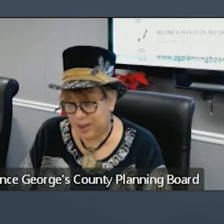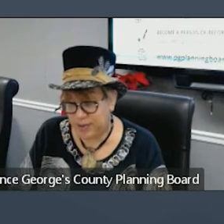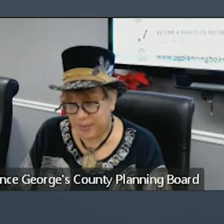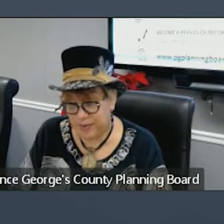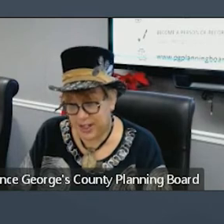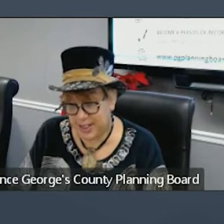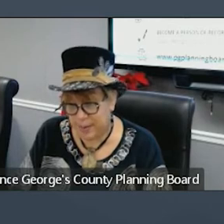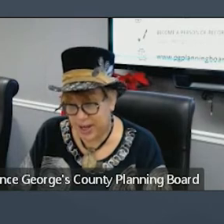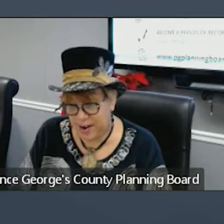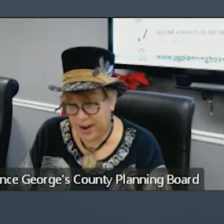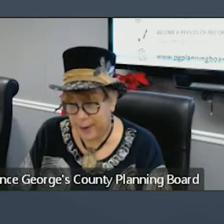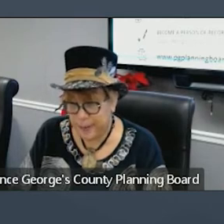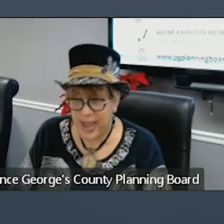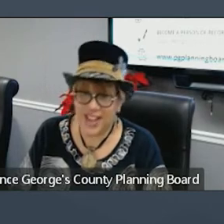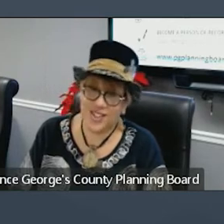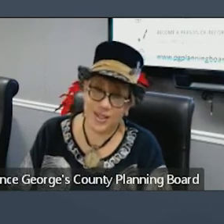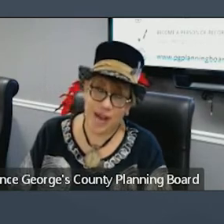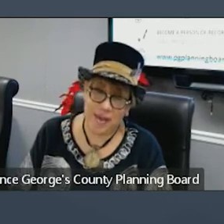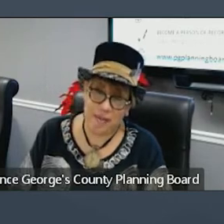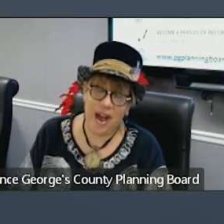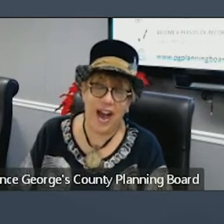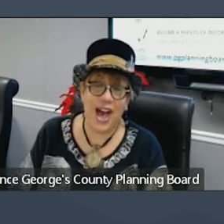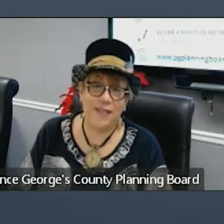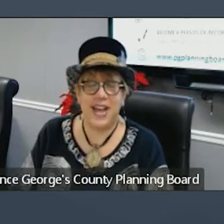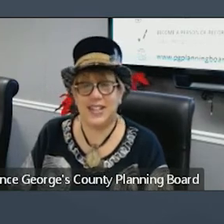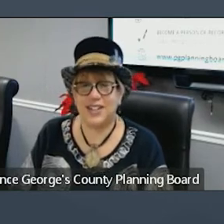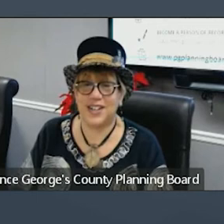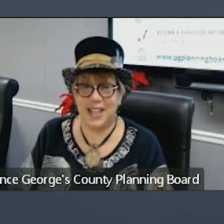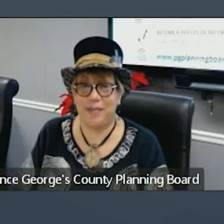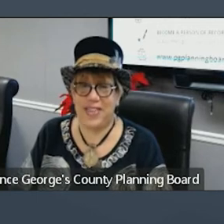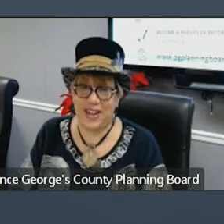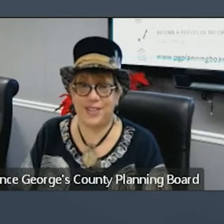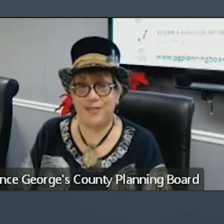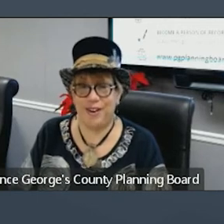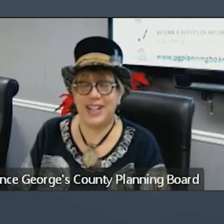from the Phoenix seminary, and she's a proud member of Delta Sigma theta sorority